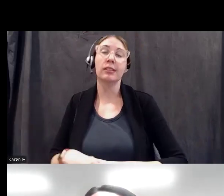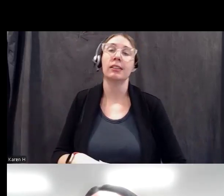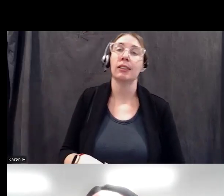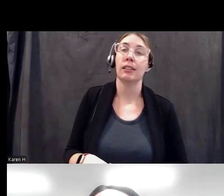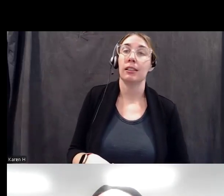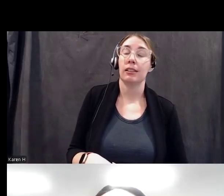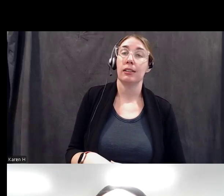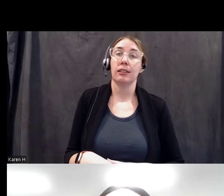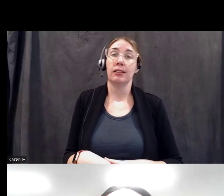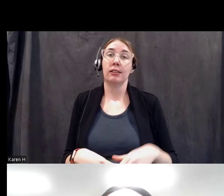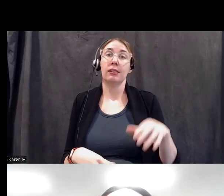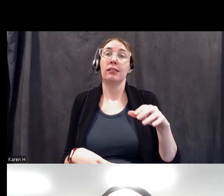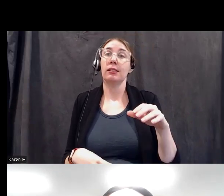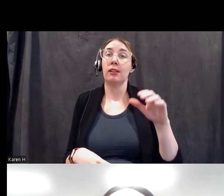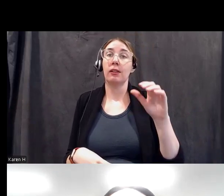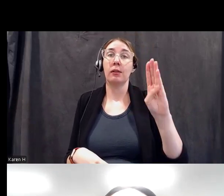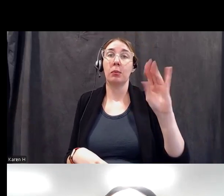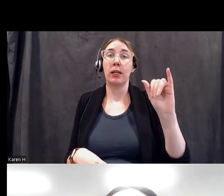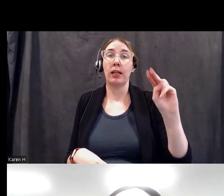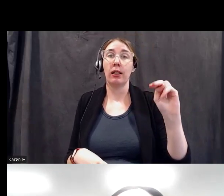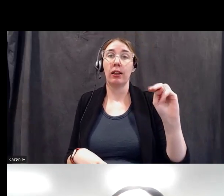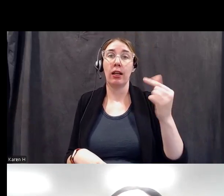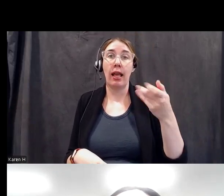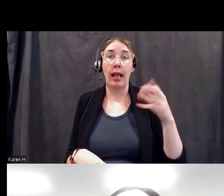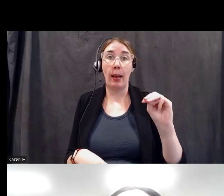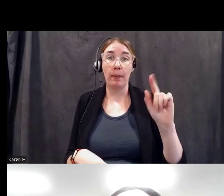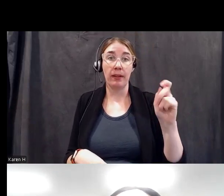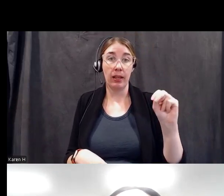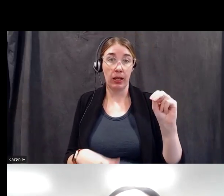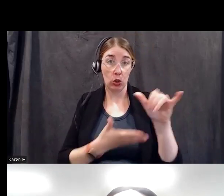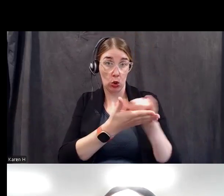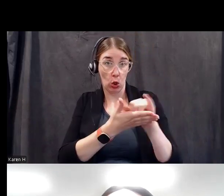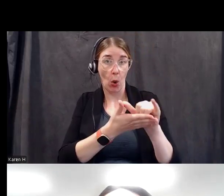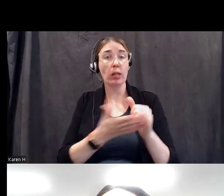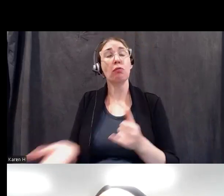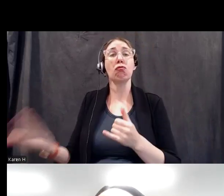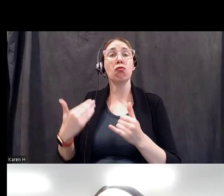center in Binghamton New York invited local Boy Scouts to learn about AT and disabilities.